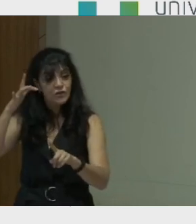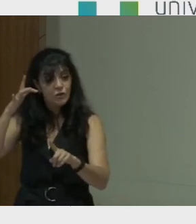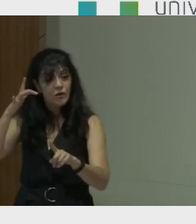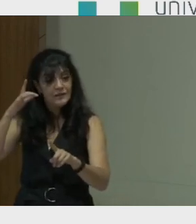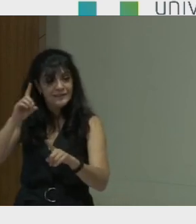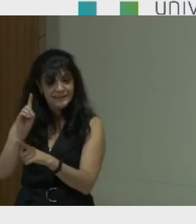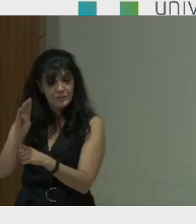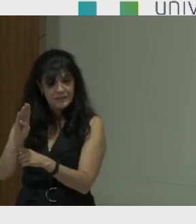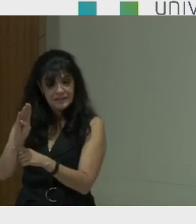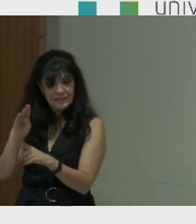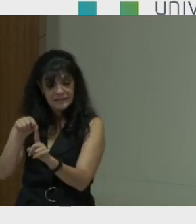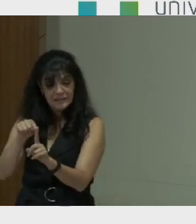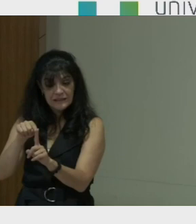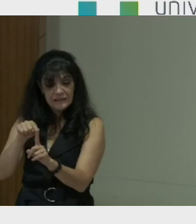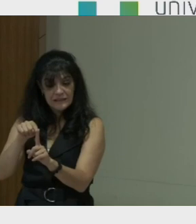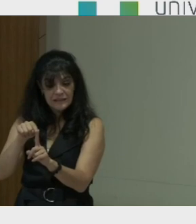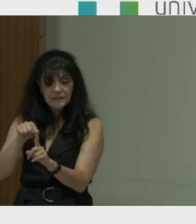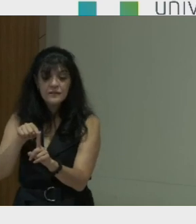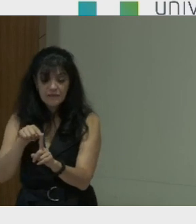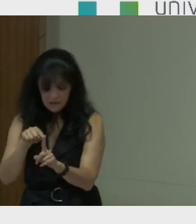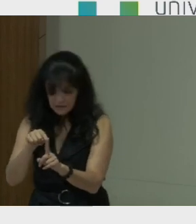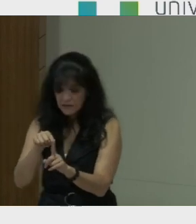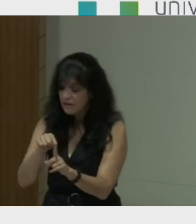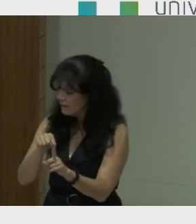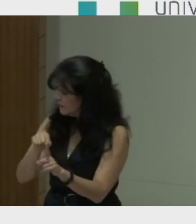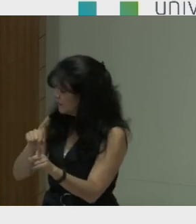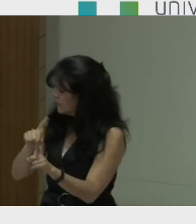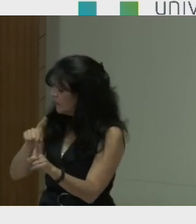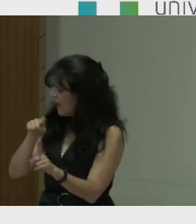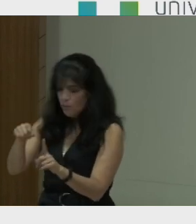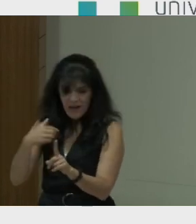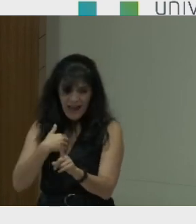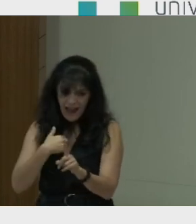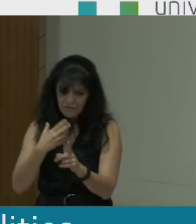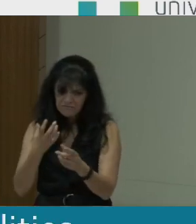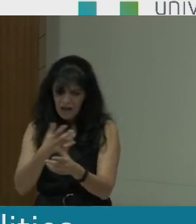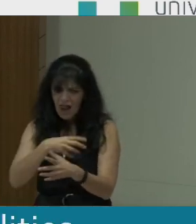disabilities and we have seen quite a lot of data on these children. We have children